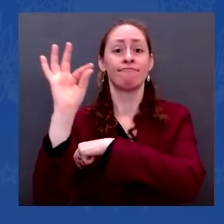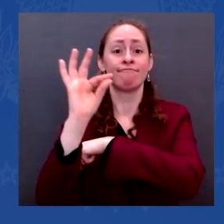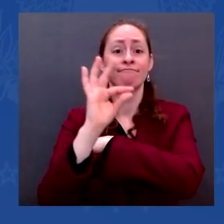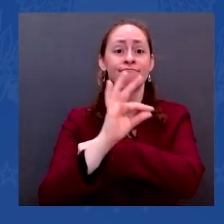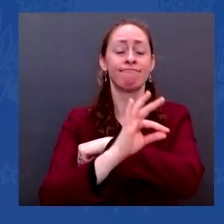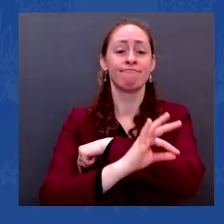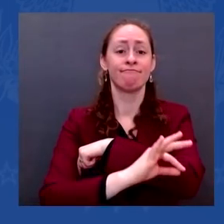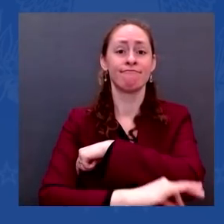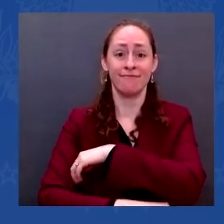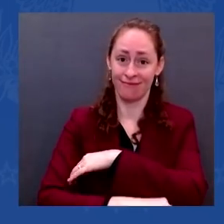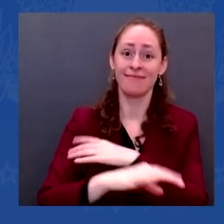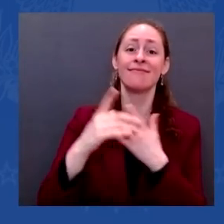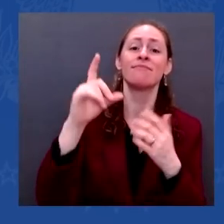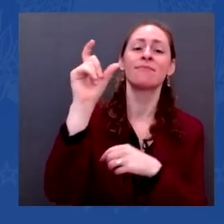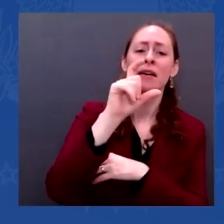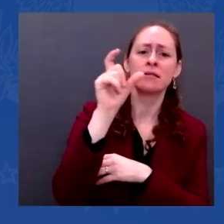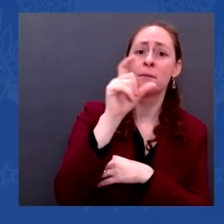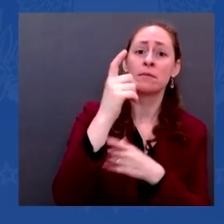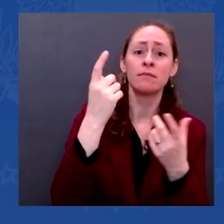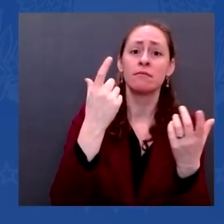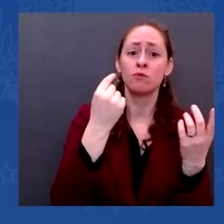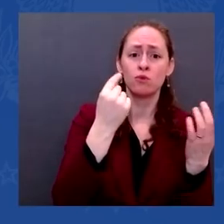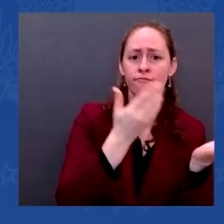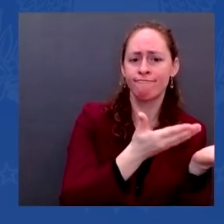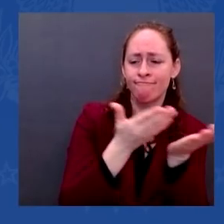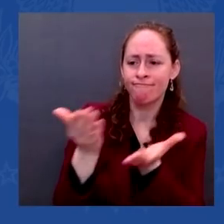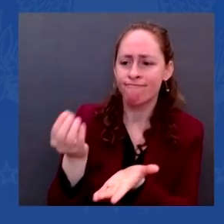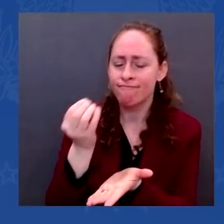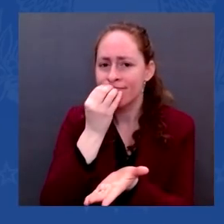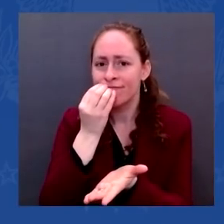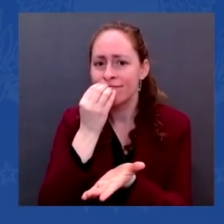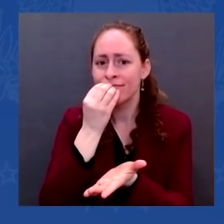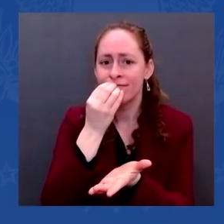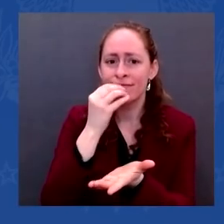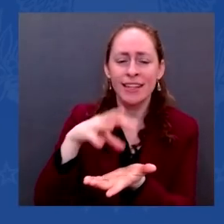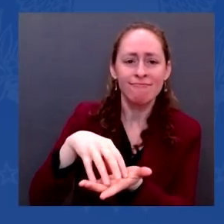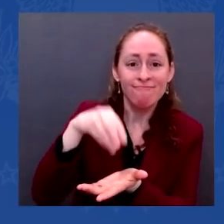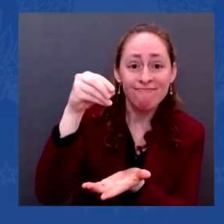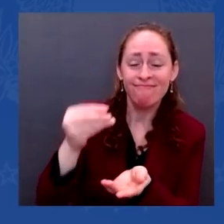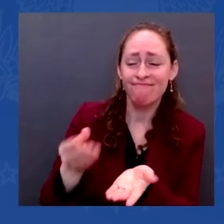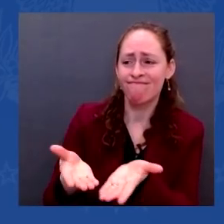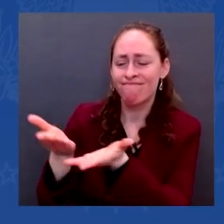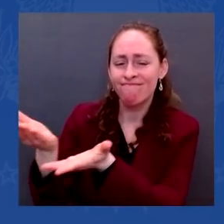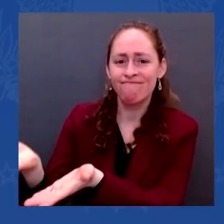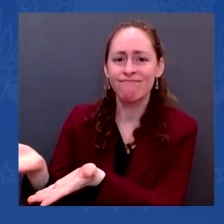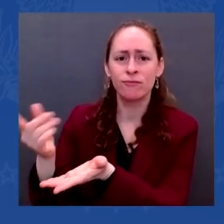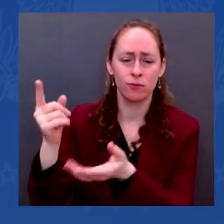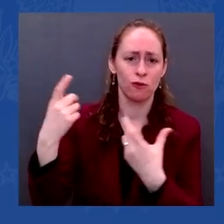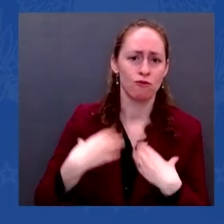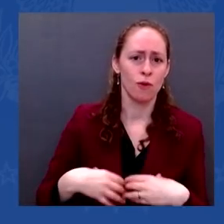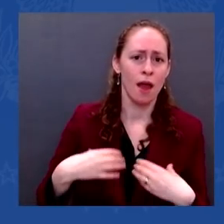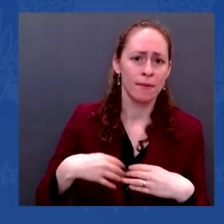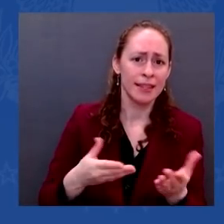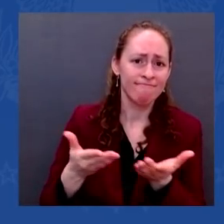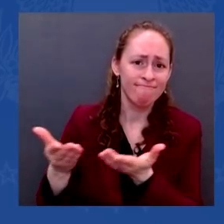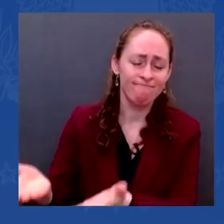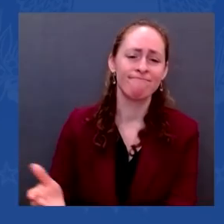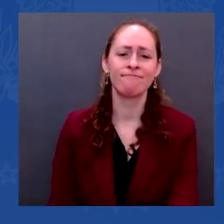They hugged and they wept. Because of the bravery of the hostages and the law enforcement officers, the hostages were -- escaped safely,